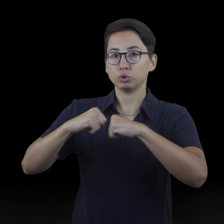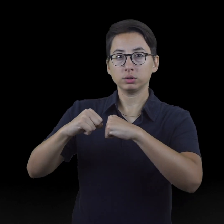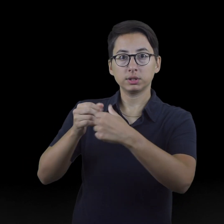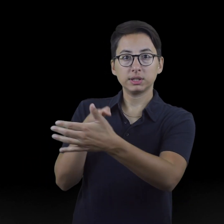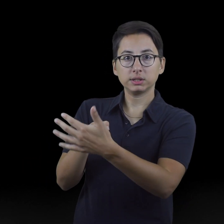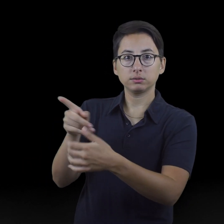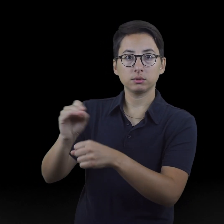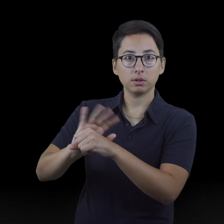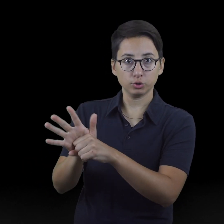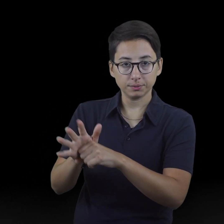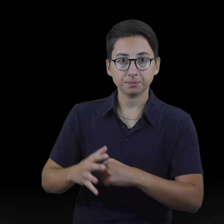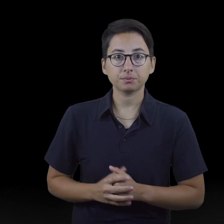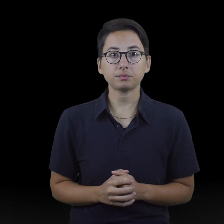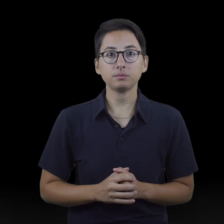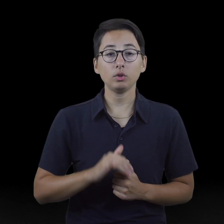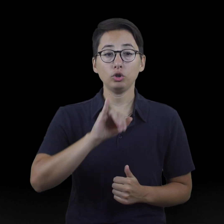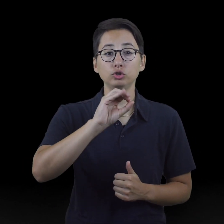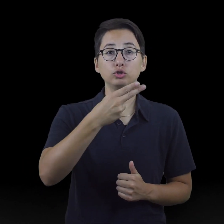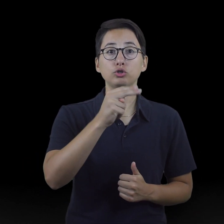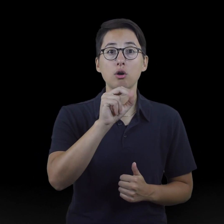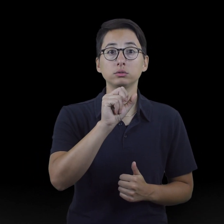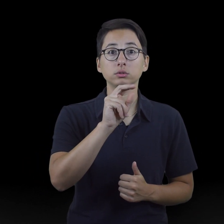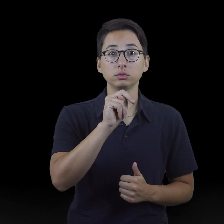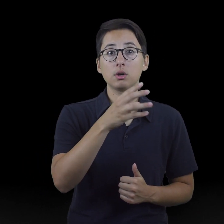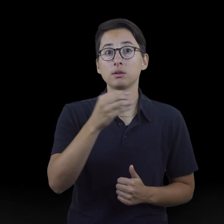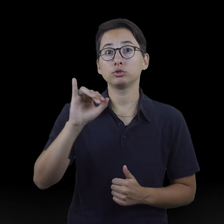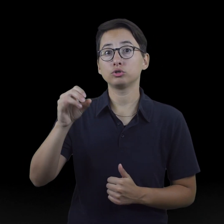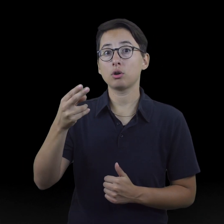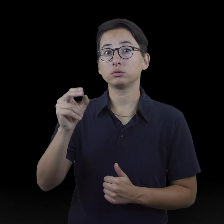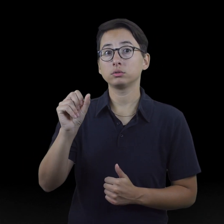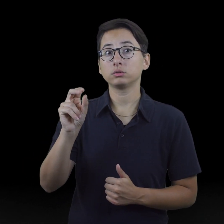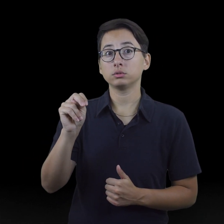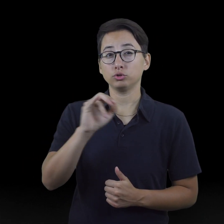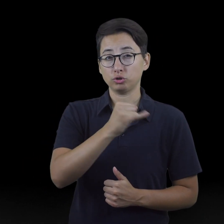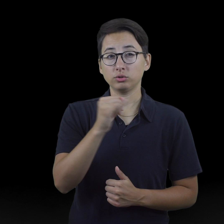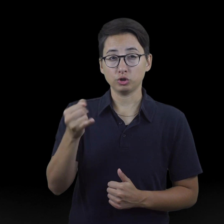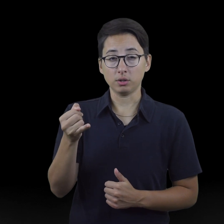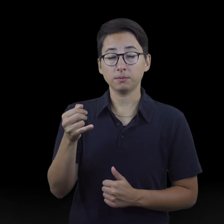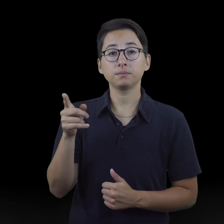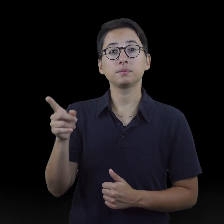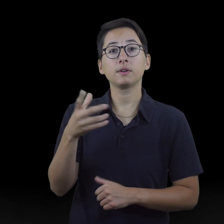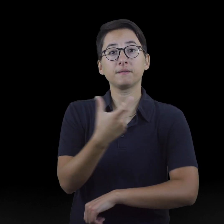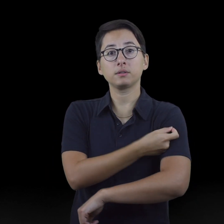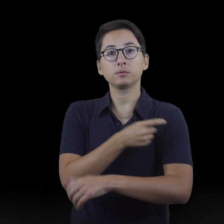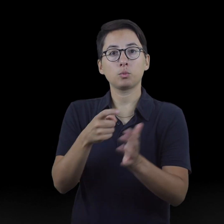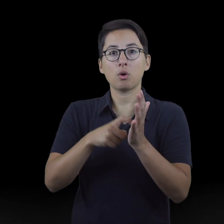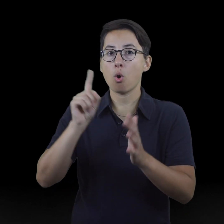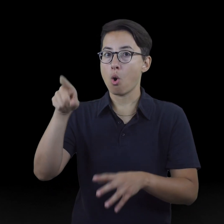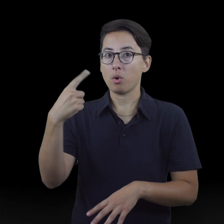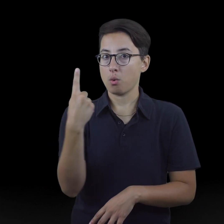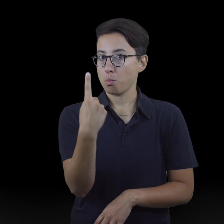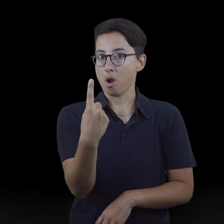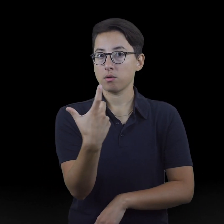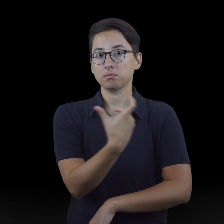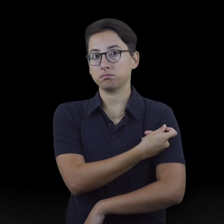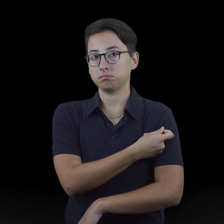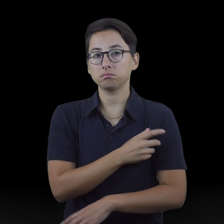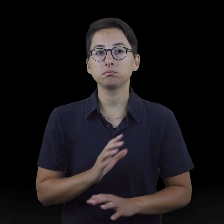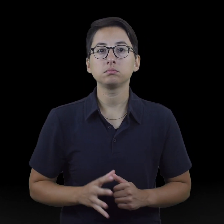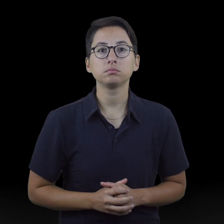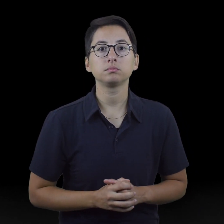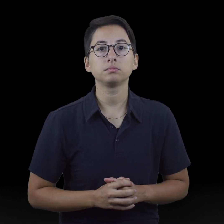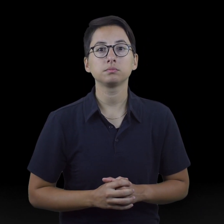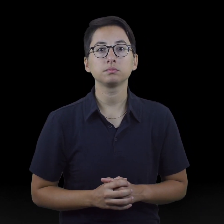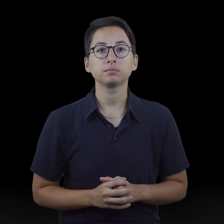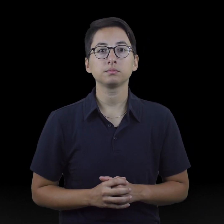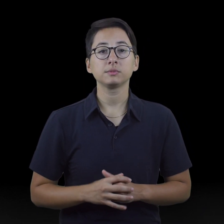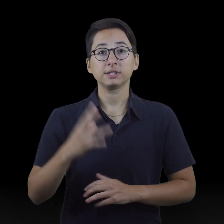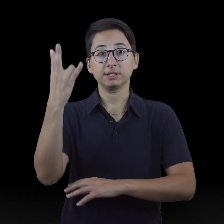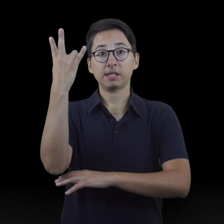to protect against the virus. The Johnson & Johnson vaccine requires only one dose.